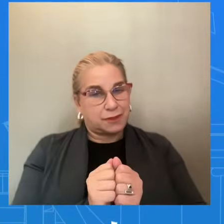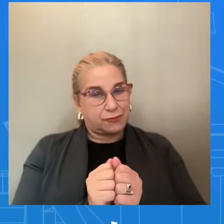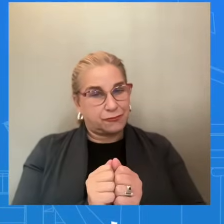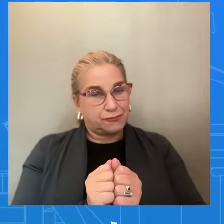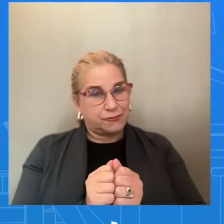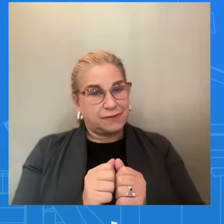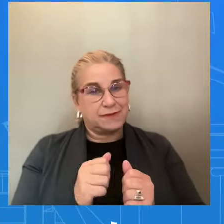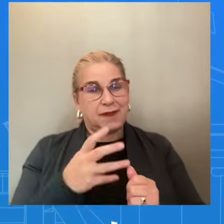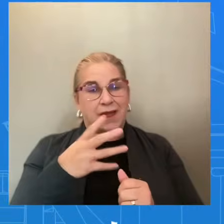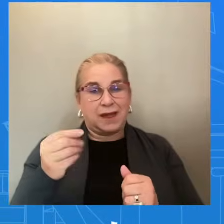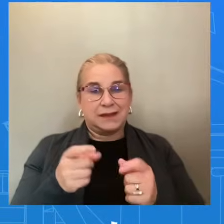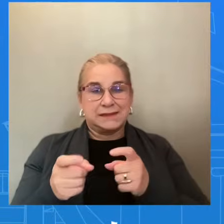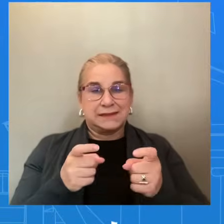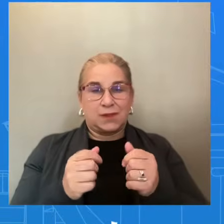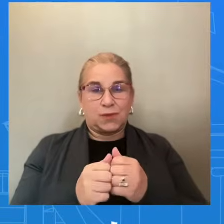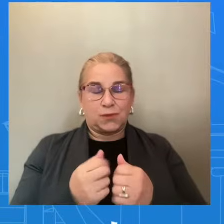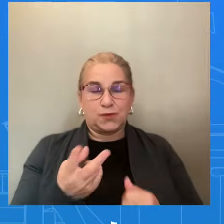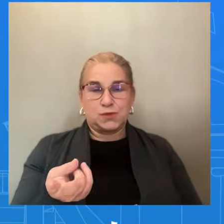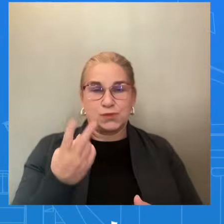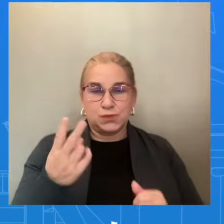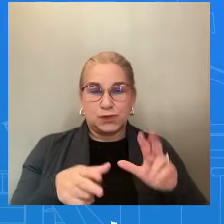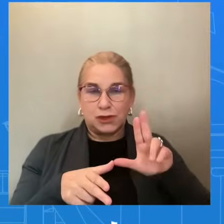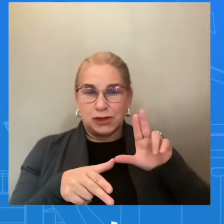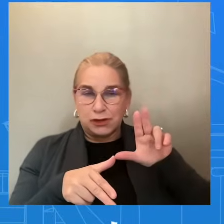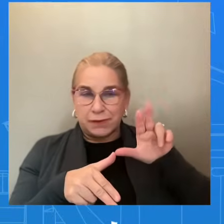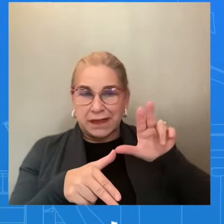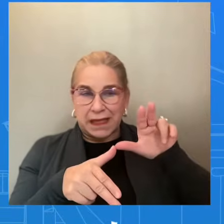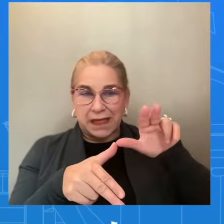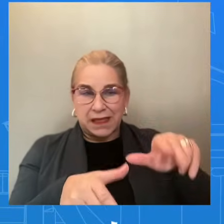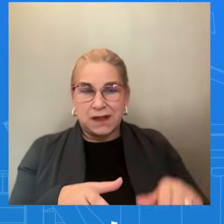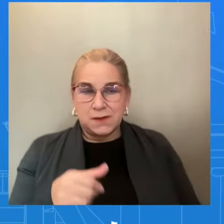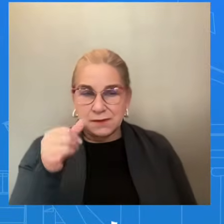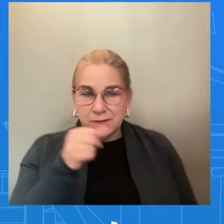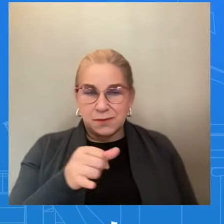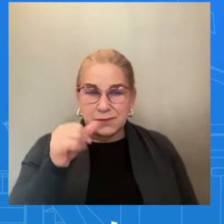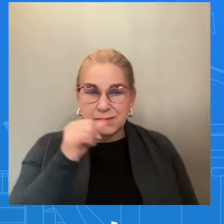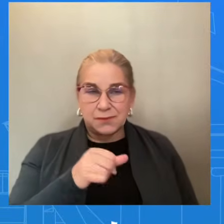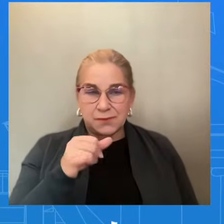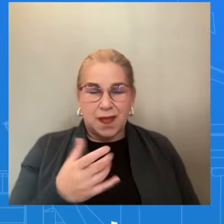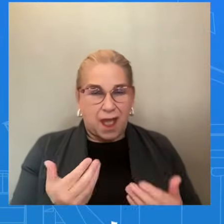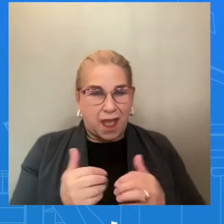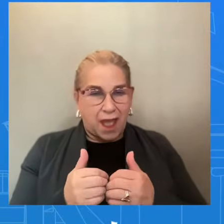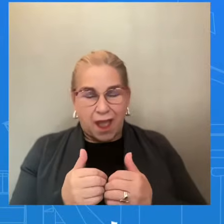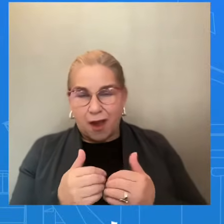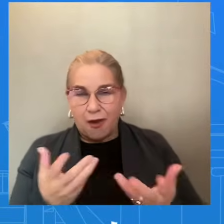in dealing with the impacts of the hurricane and making sure that we’re responding to folks on the ground.